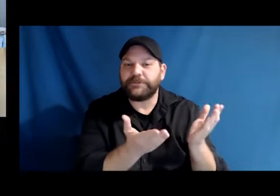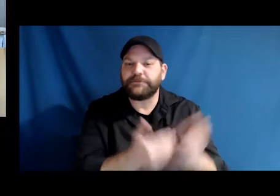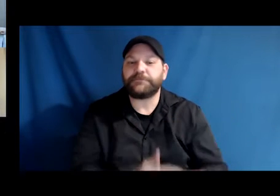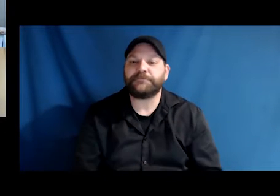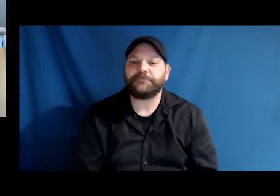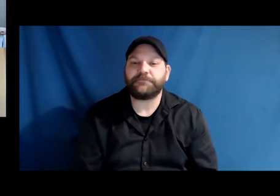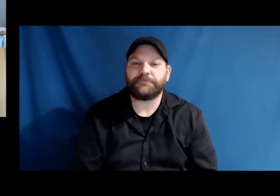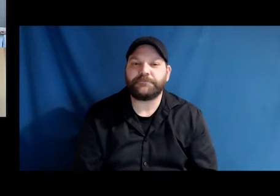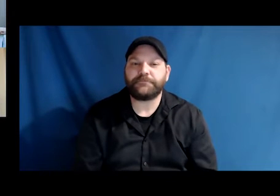for 25 years,